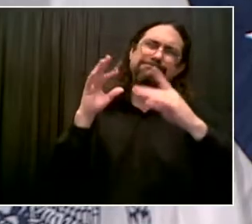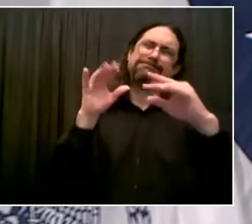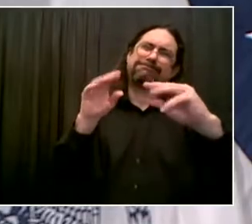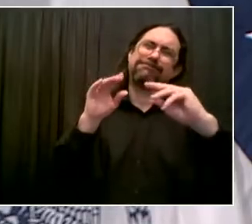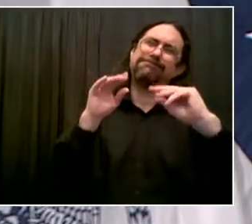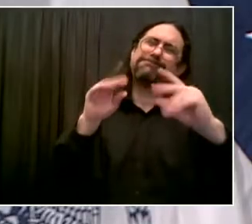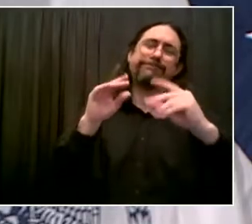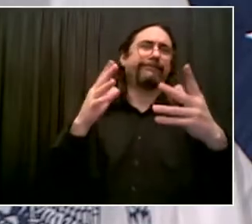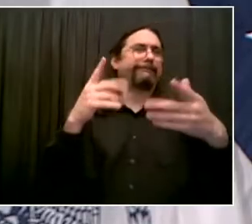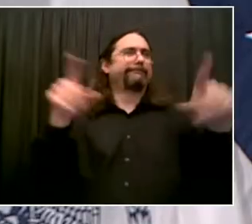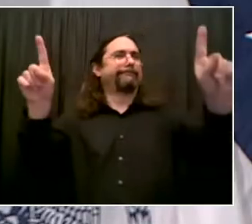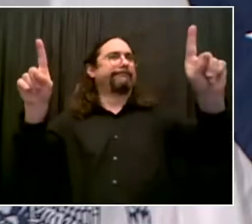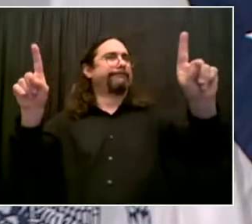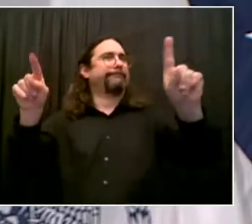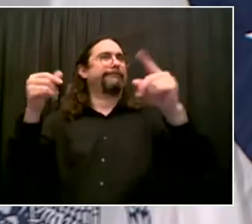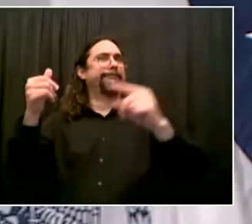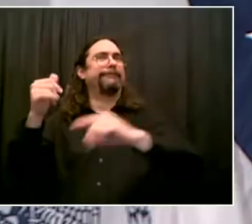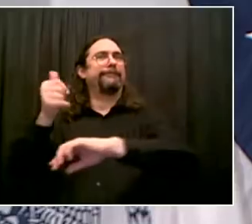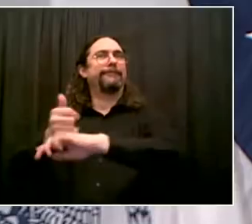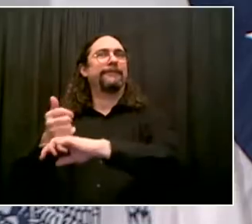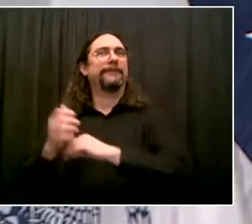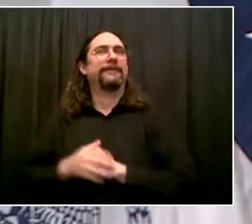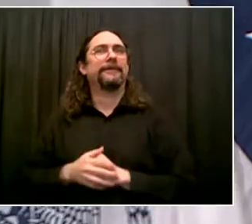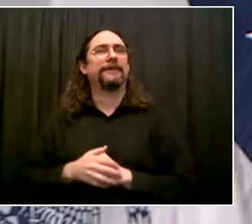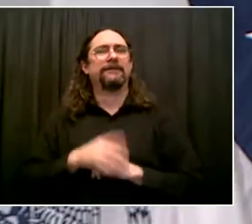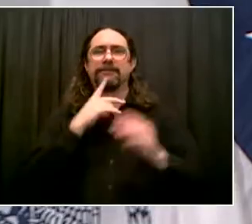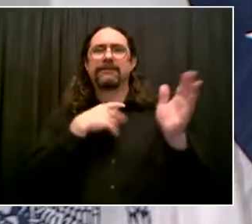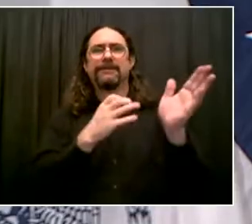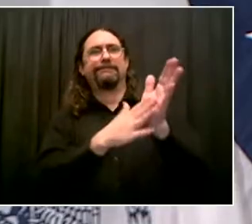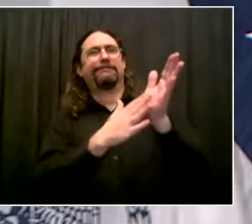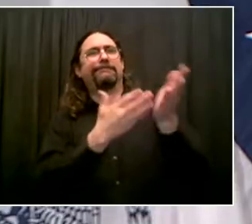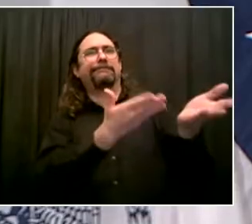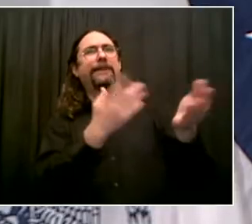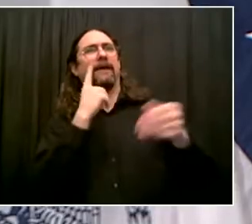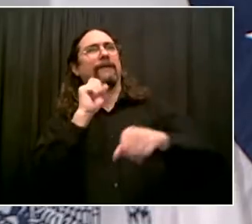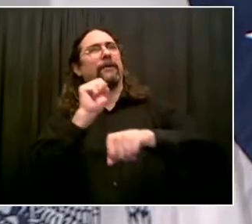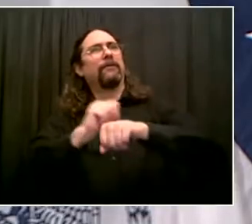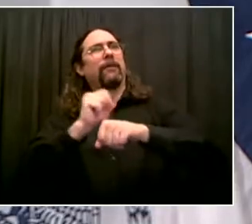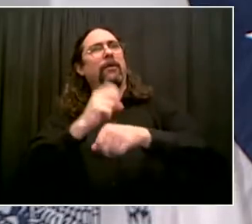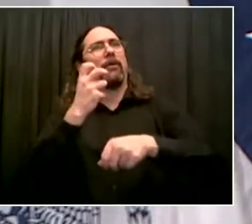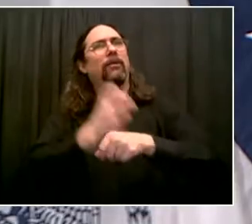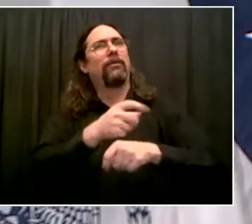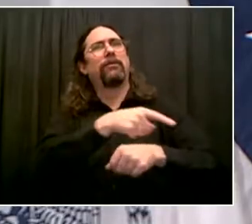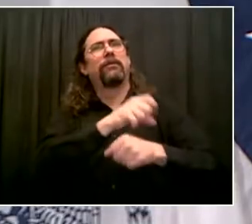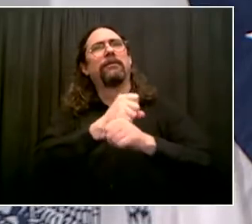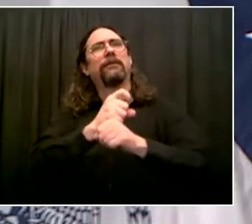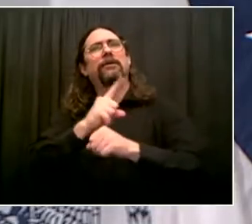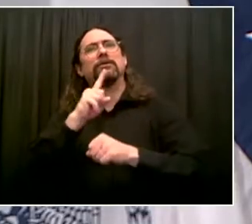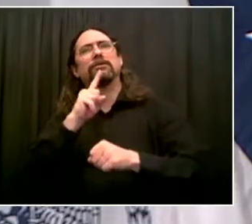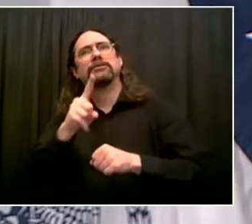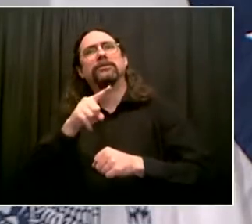SHE'S DOING ALREADY AND WANT TO